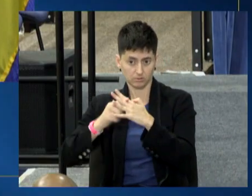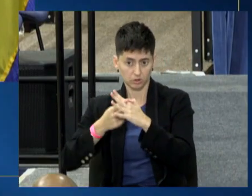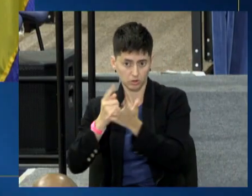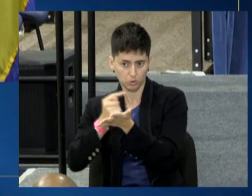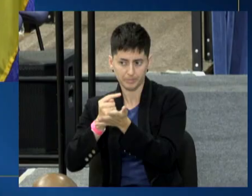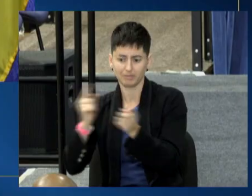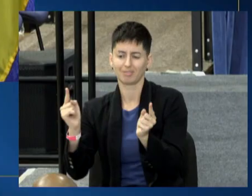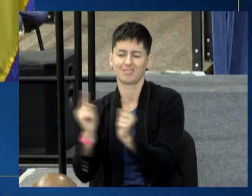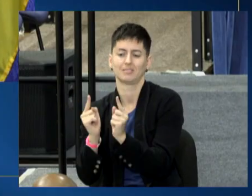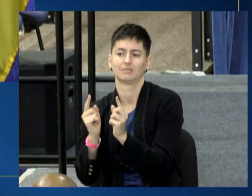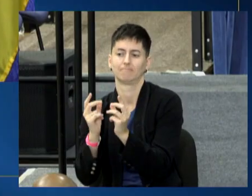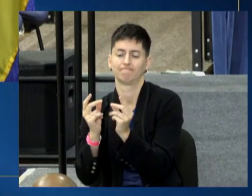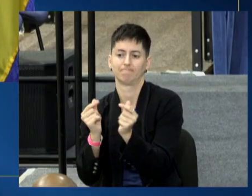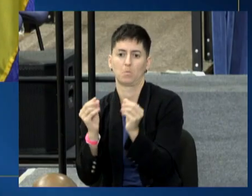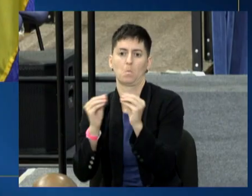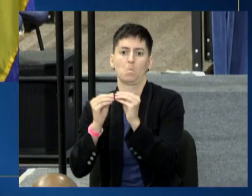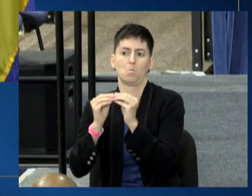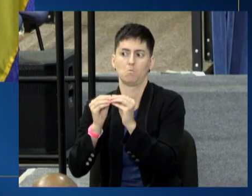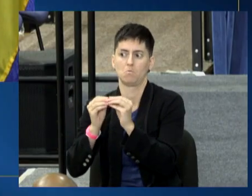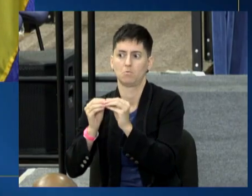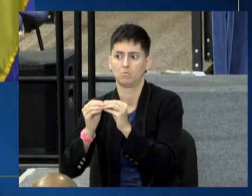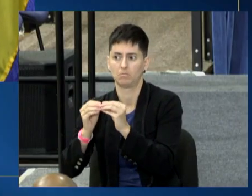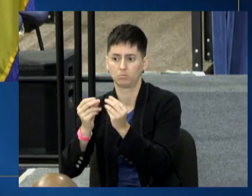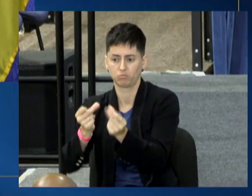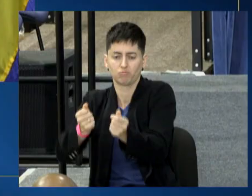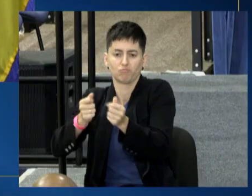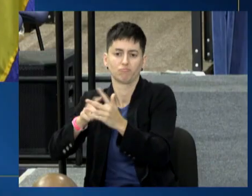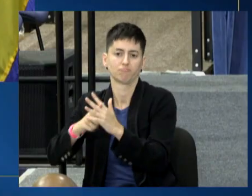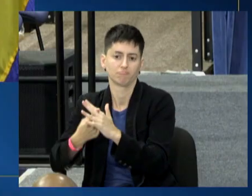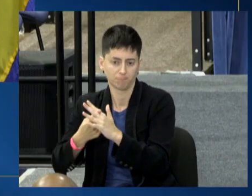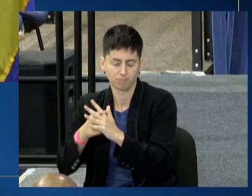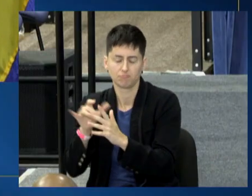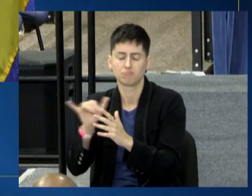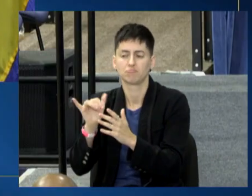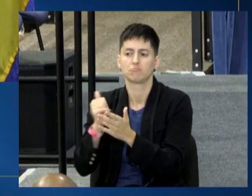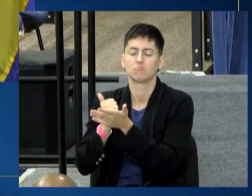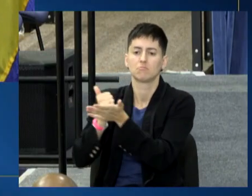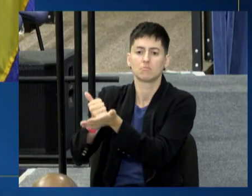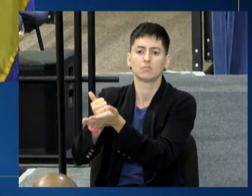complete their entire course of therapy. Navigators can support patients so they